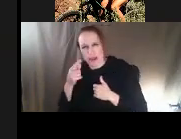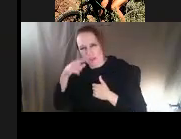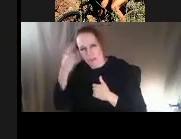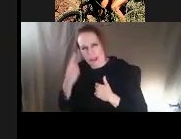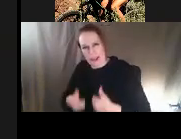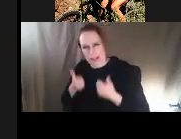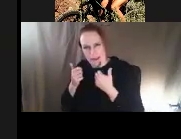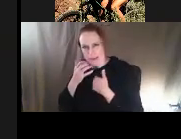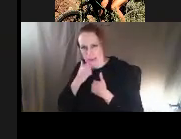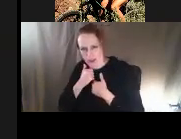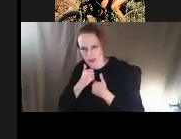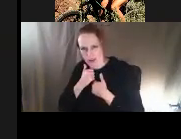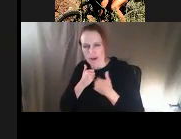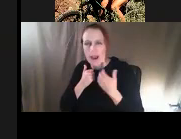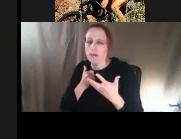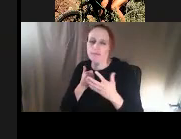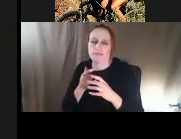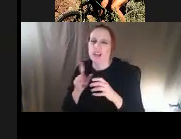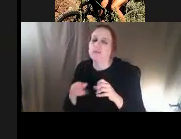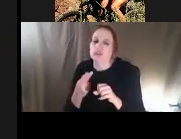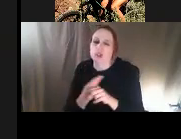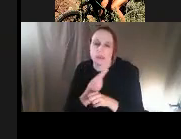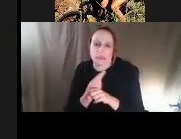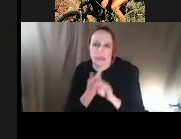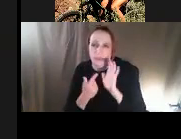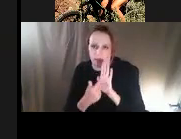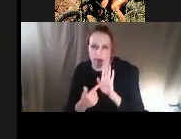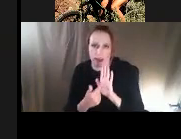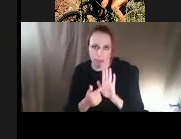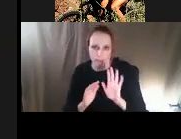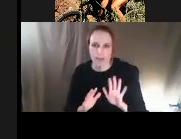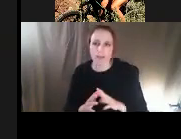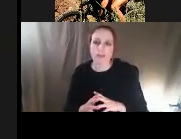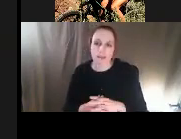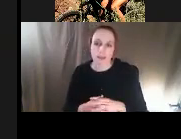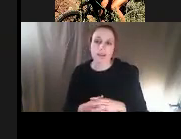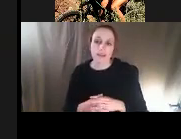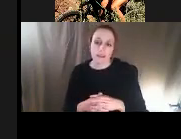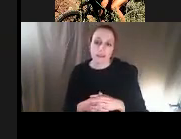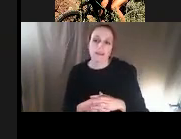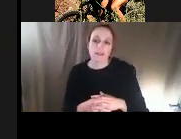I'm using that as an example and what we are